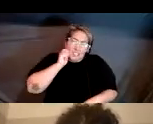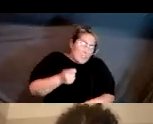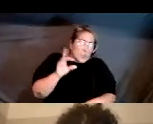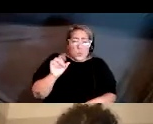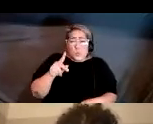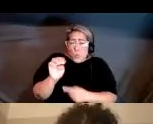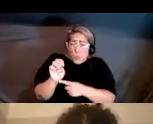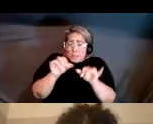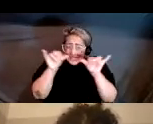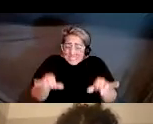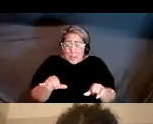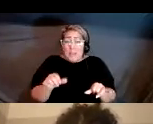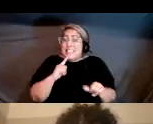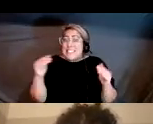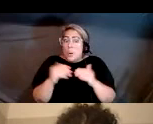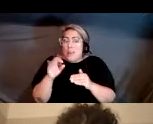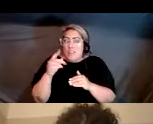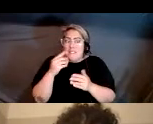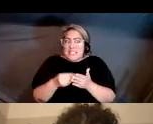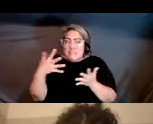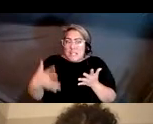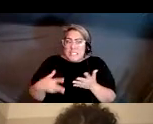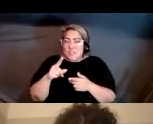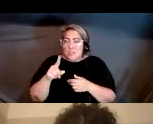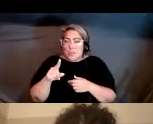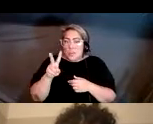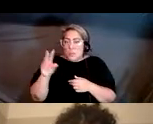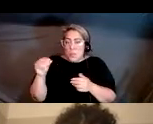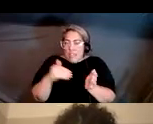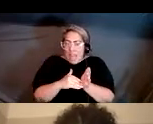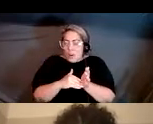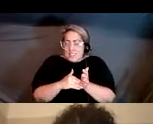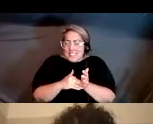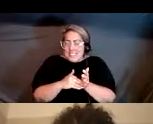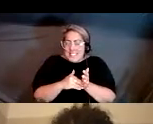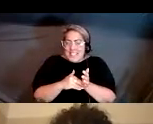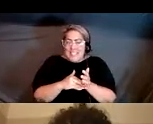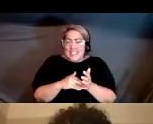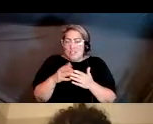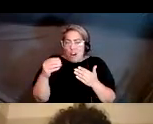$2000 filter that you could make for about $150. Venues all over the country are